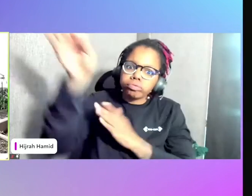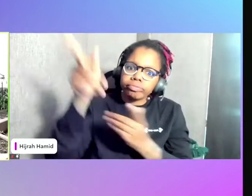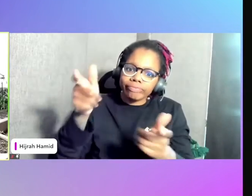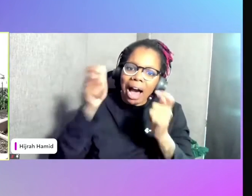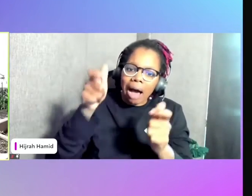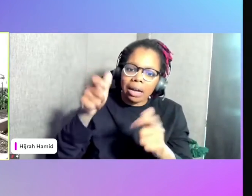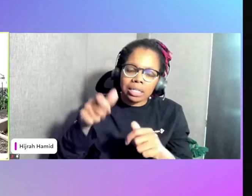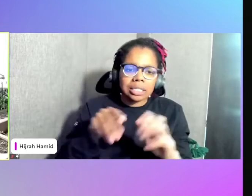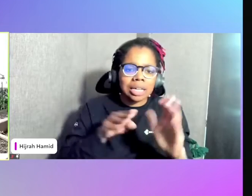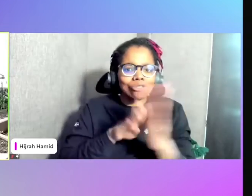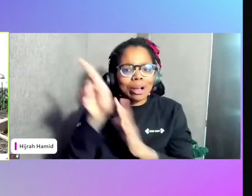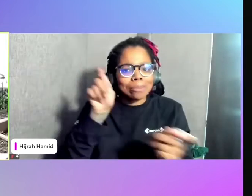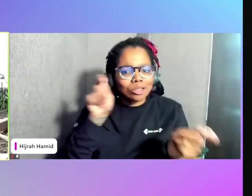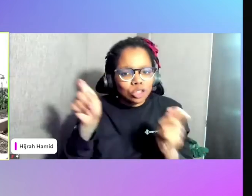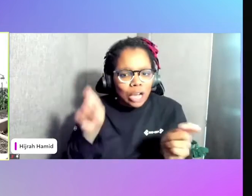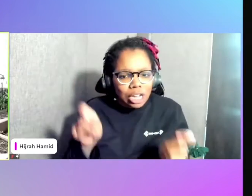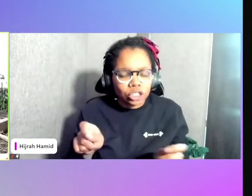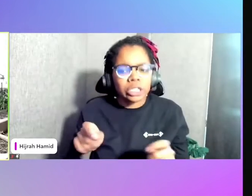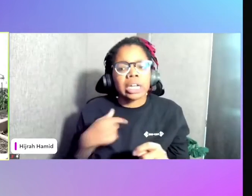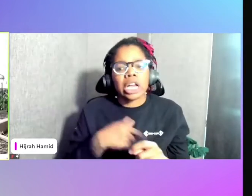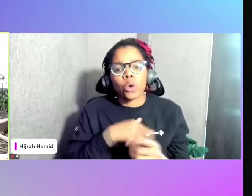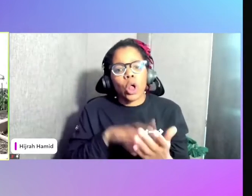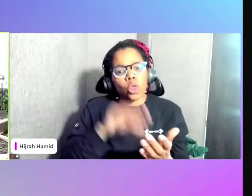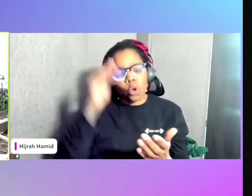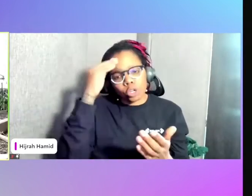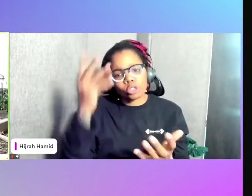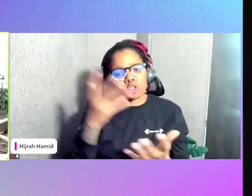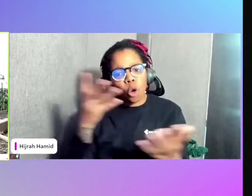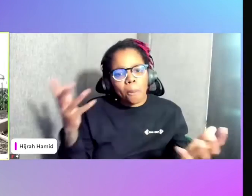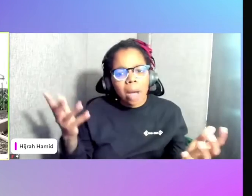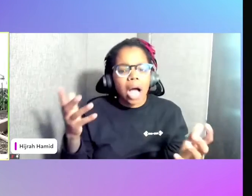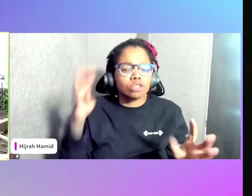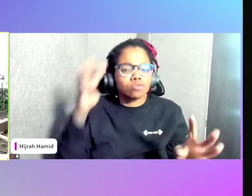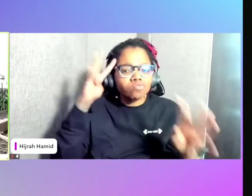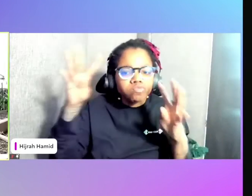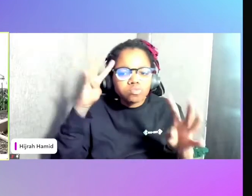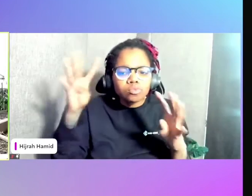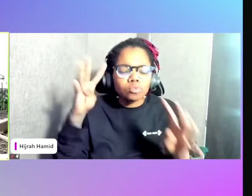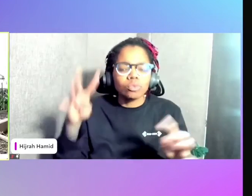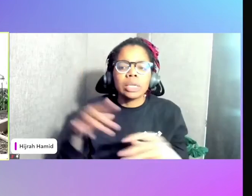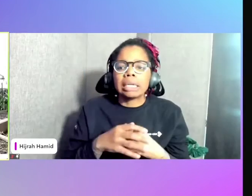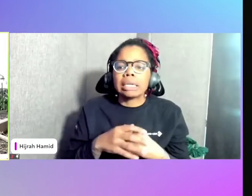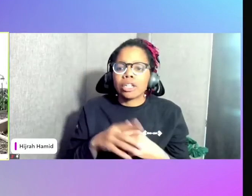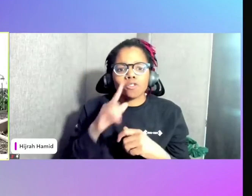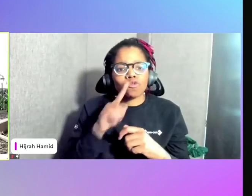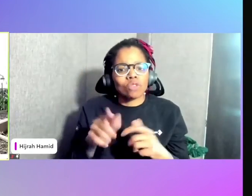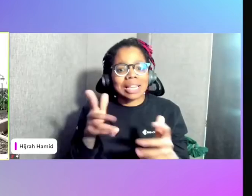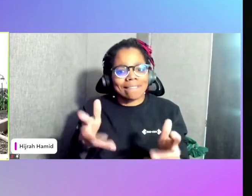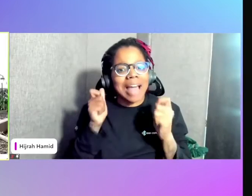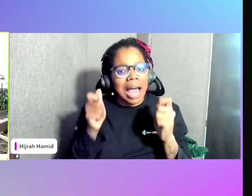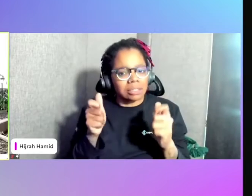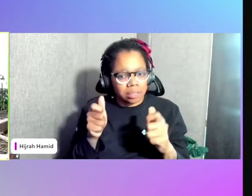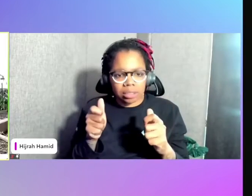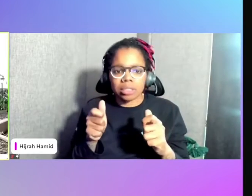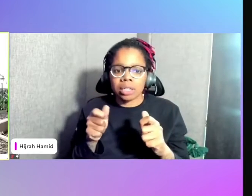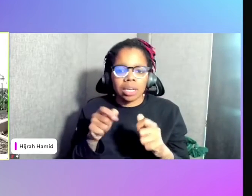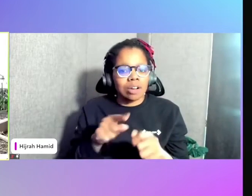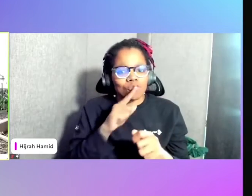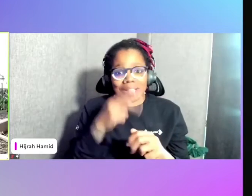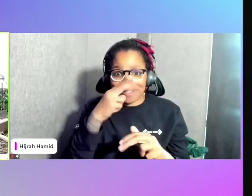listening and learning a whole lot. This field is so rapidly growing, and so rapidly changing, and we're